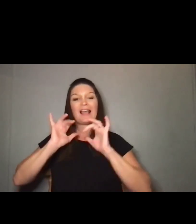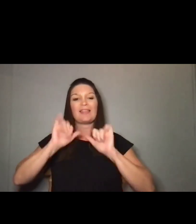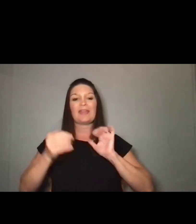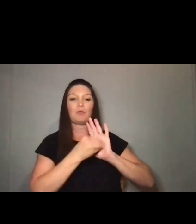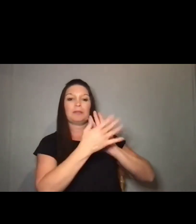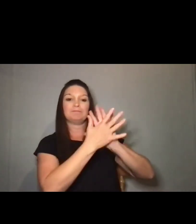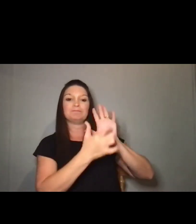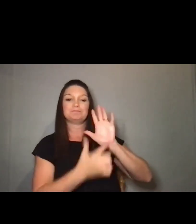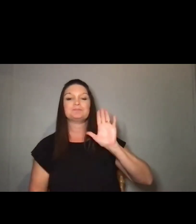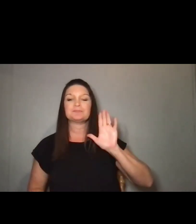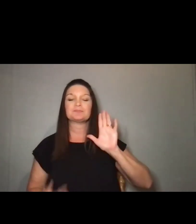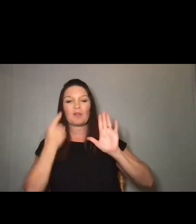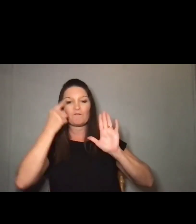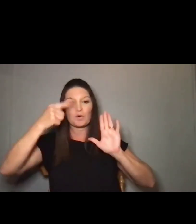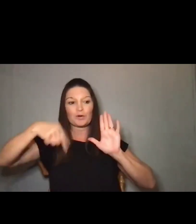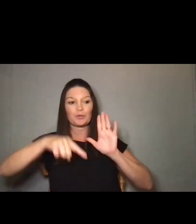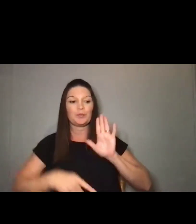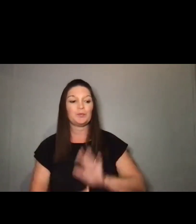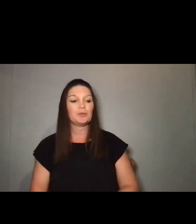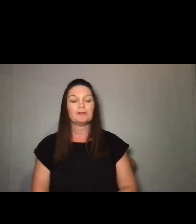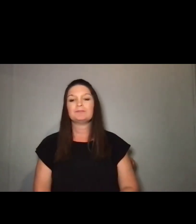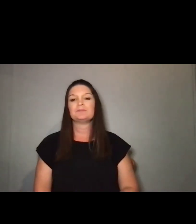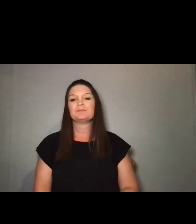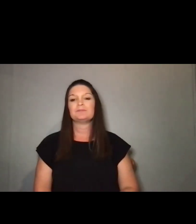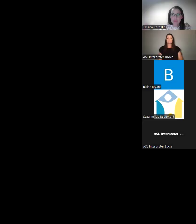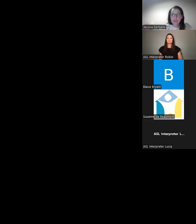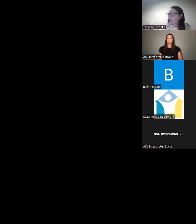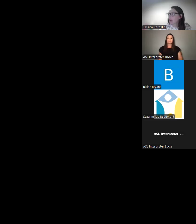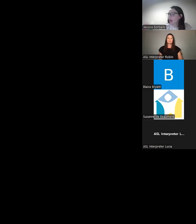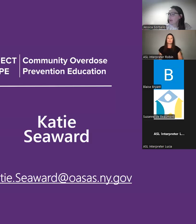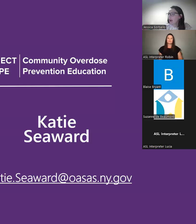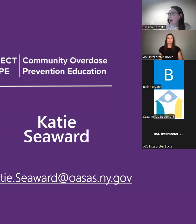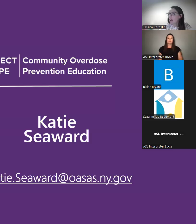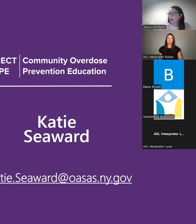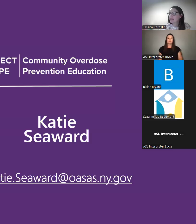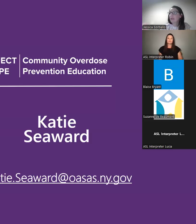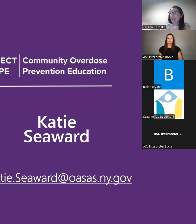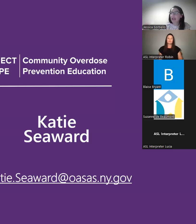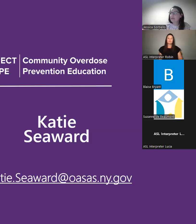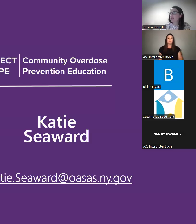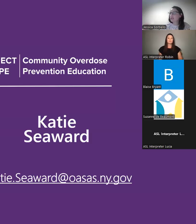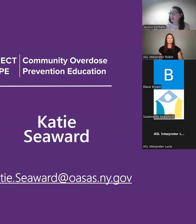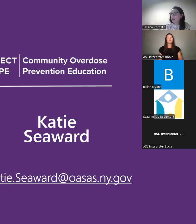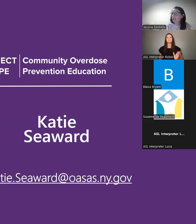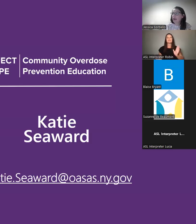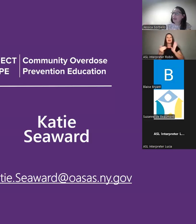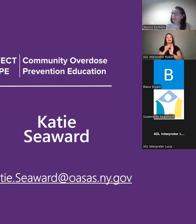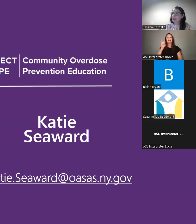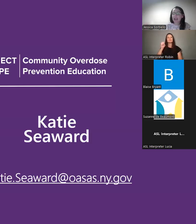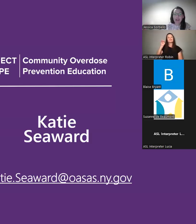. Again, I'm Jessica Sorbello my colleague is Katie both are still up here. I would encourage you to just e-mail